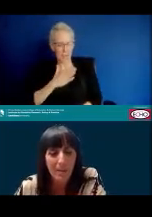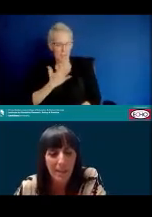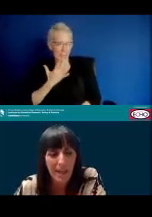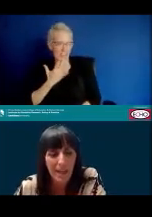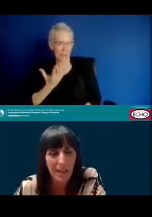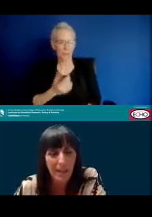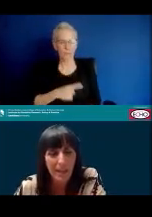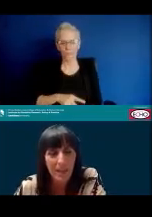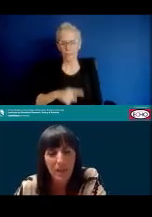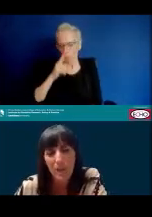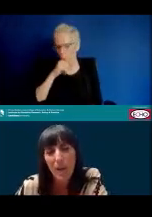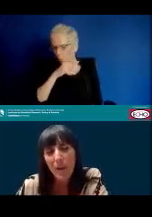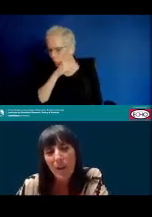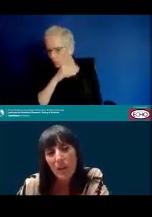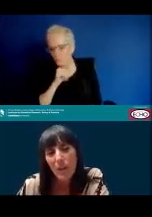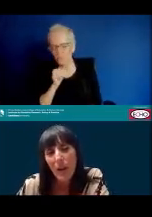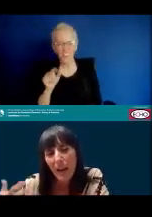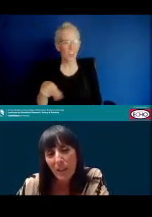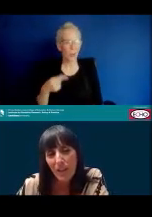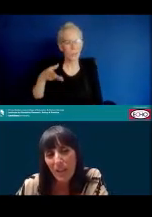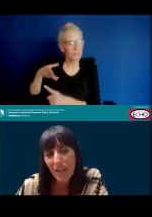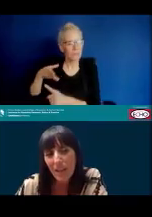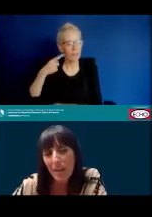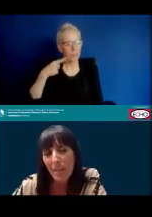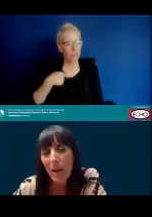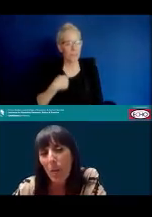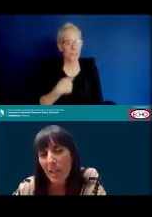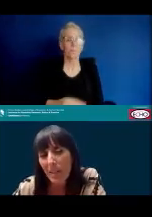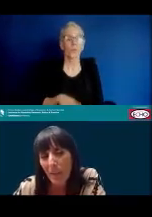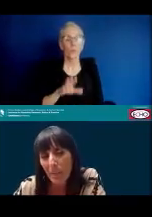one that I always go to. So as you're thinking about what type